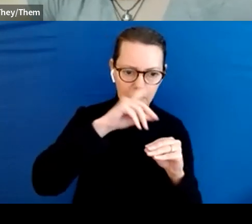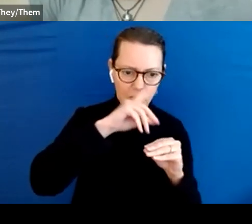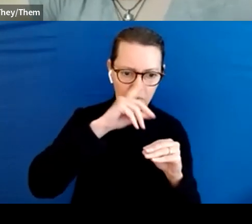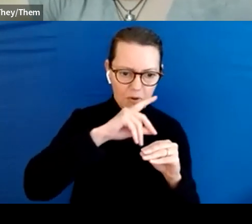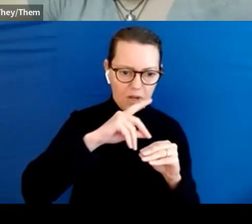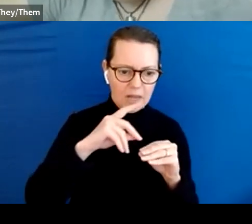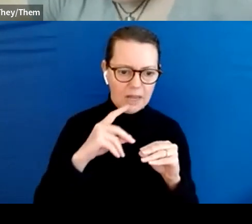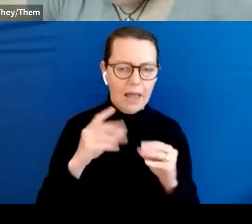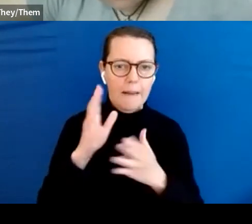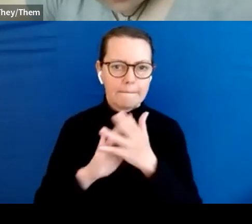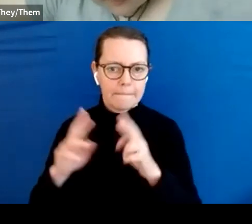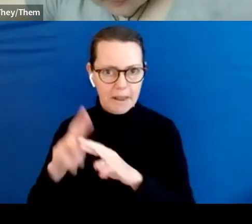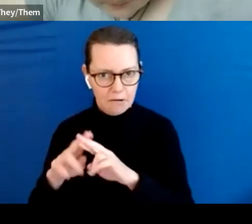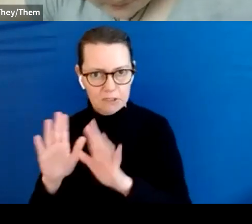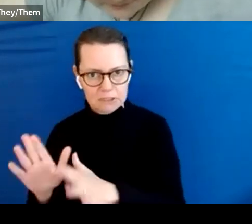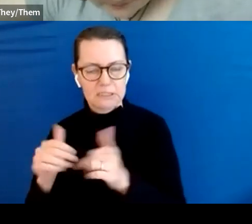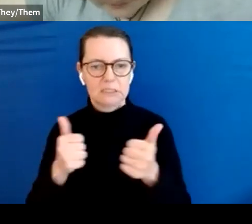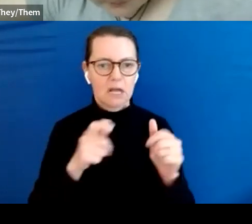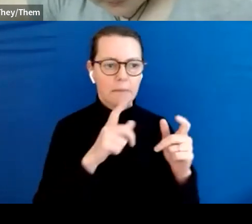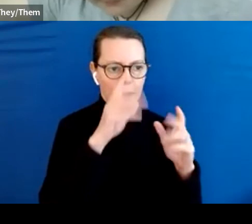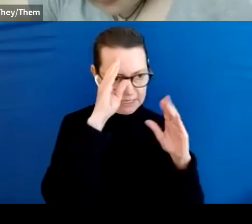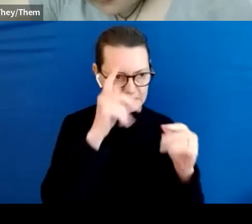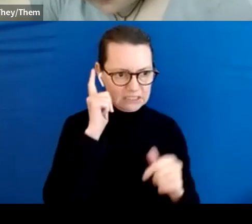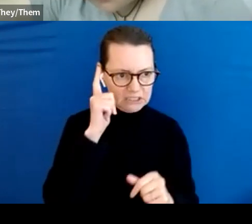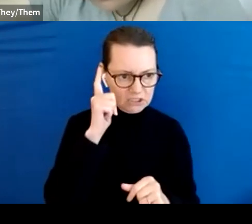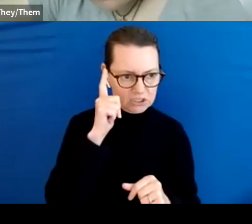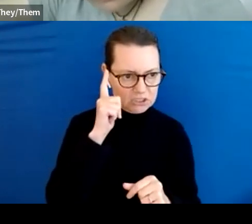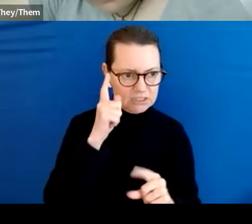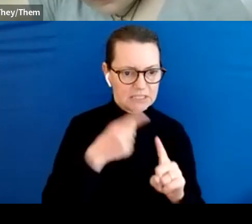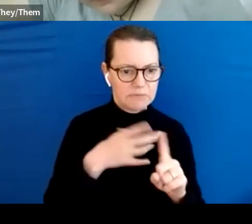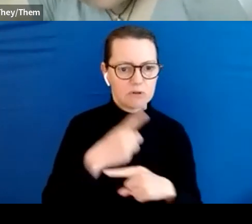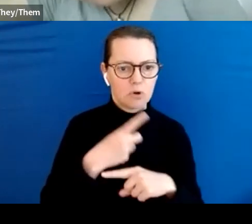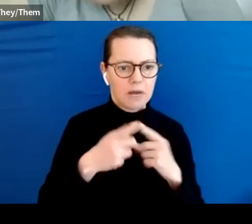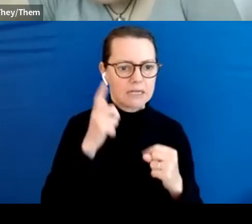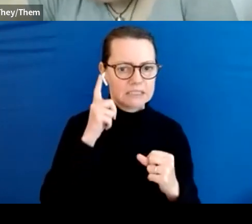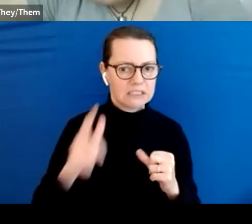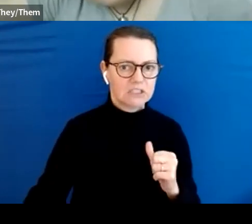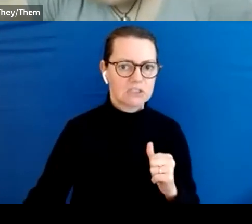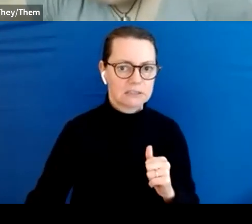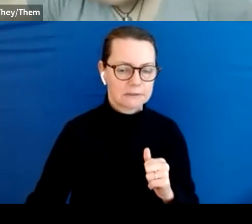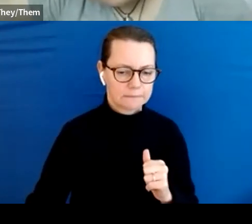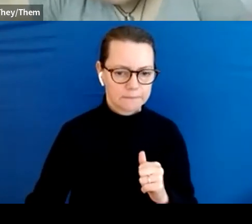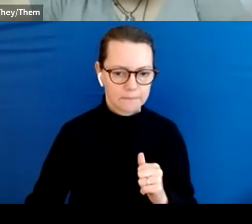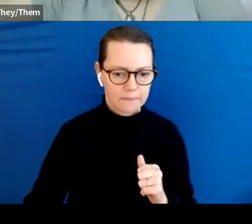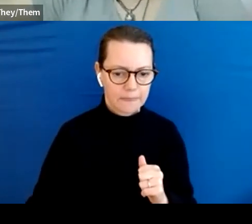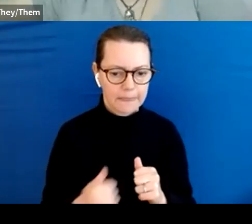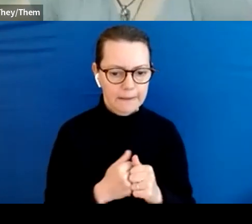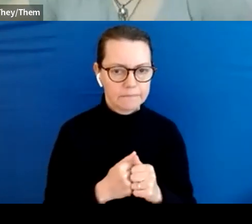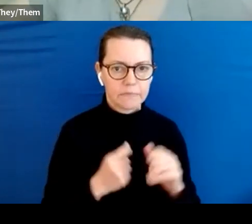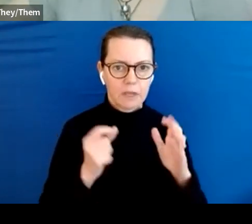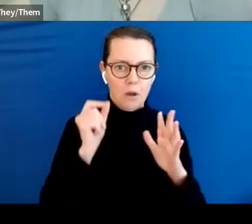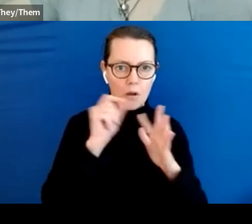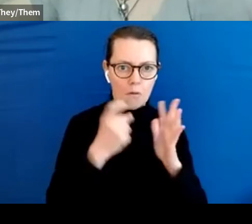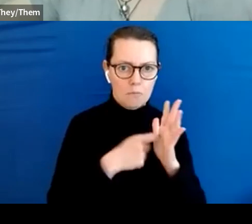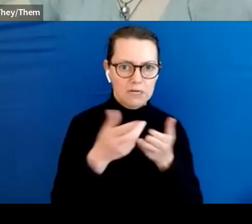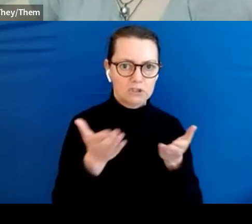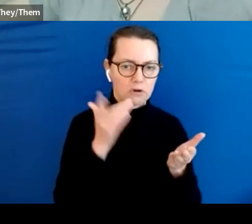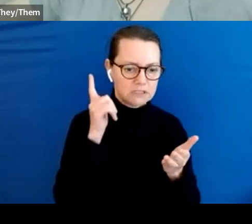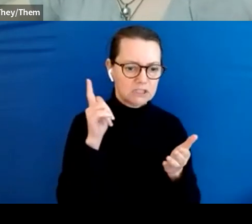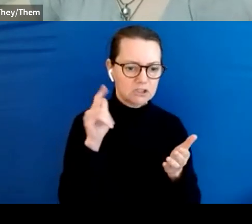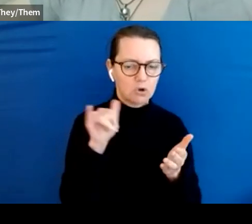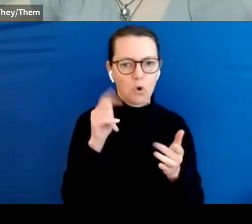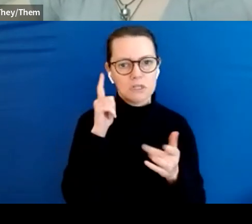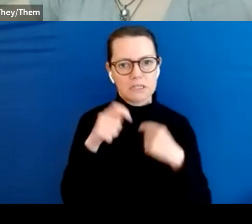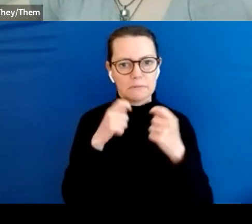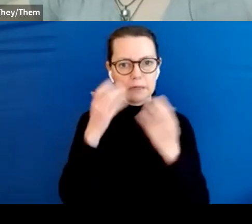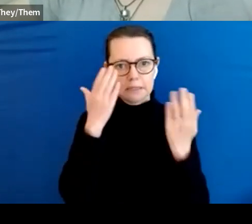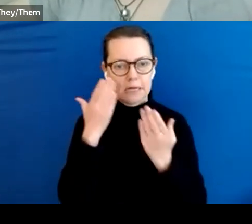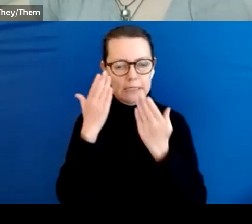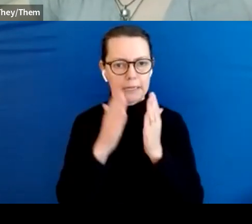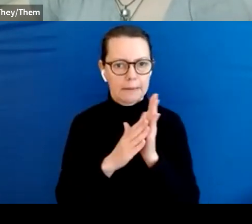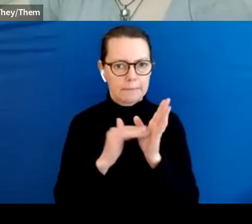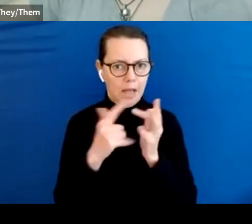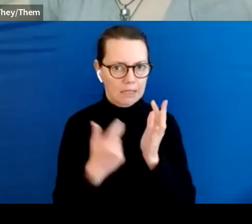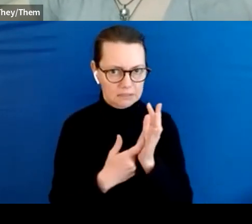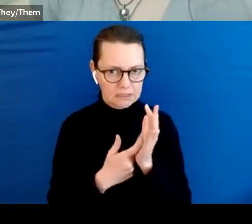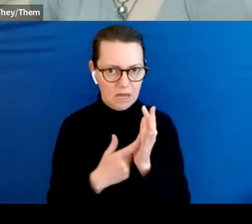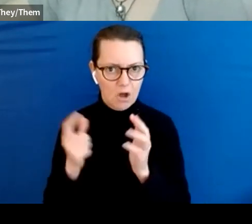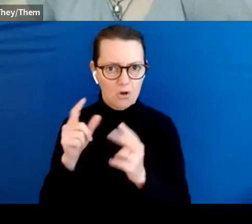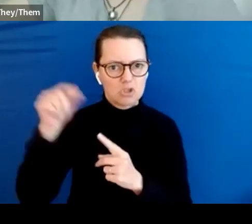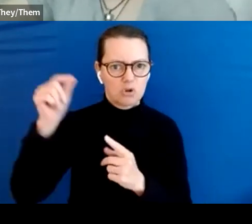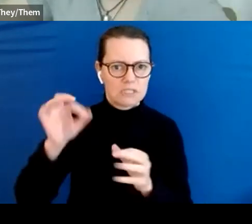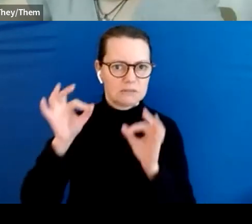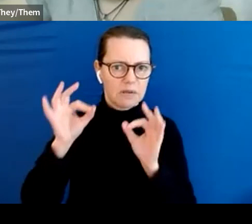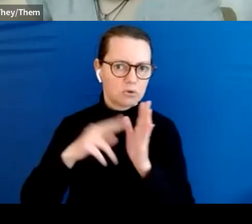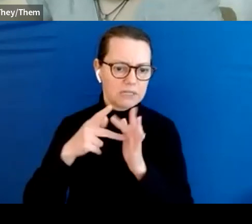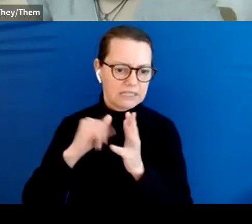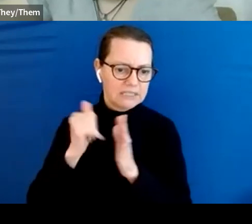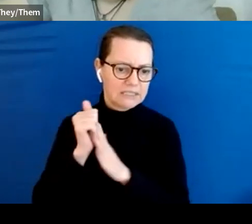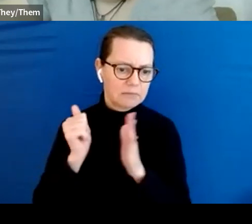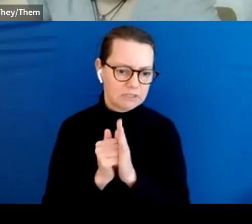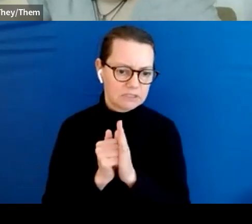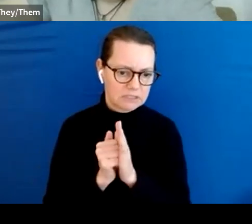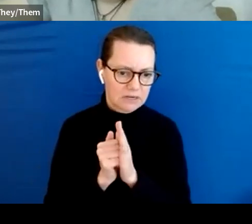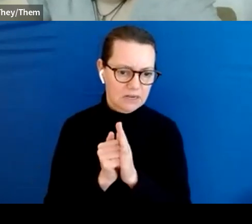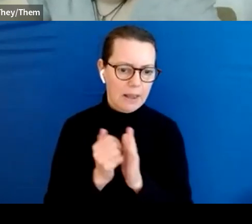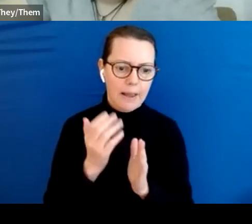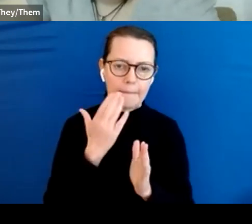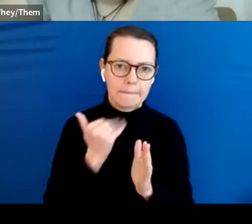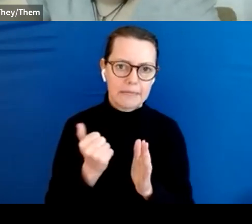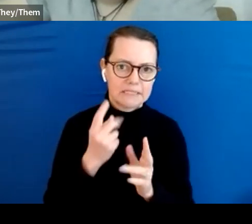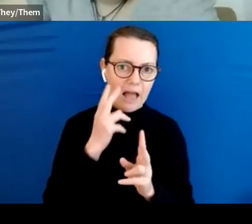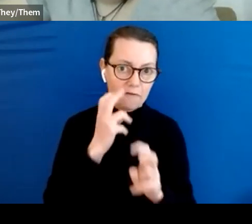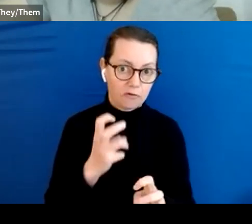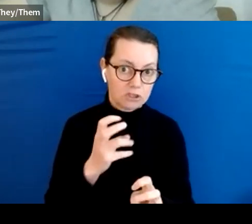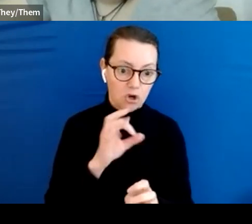Kind of explanation I mean parenting by stuff, educate, I'm more specifically talking about teachers in this sense, pre service teachers or teachers are doing their masters, that have an option to do a special needs, subject for the love of God, search